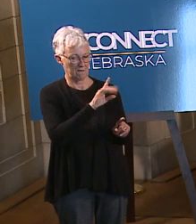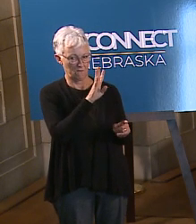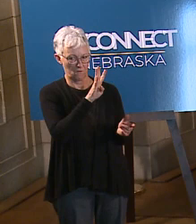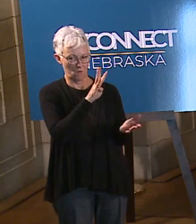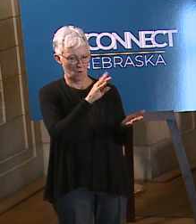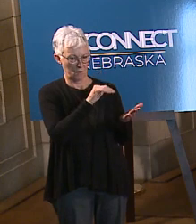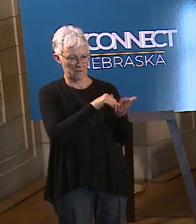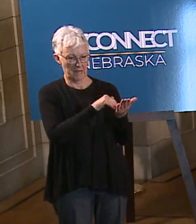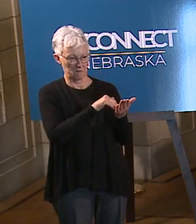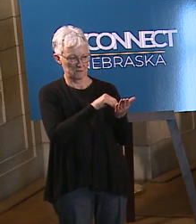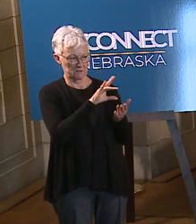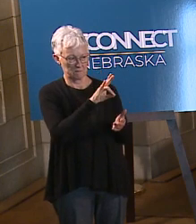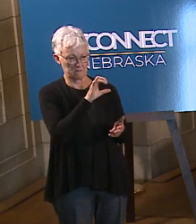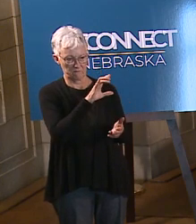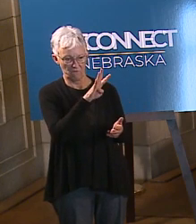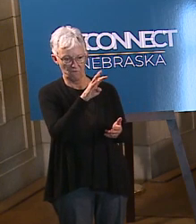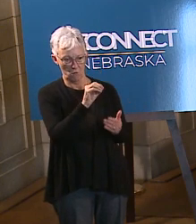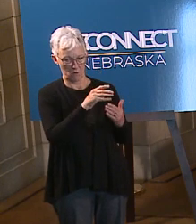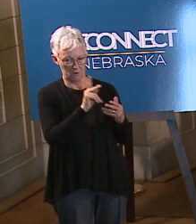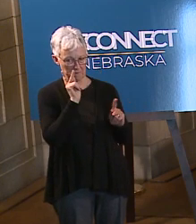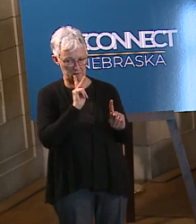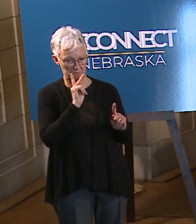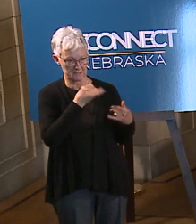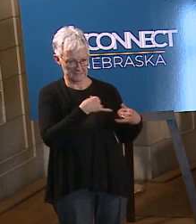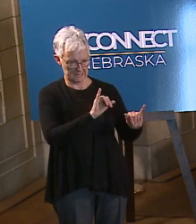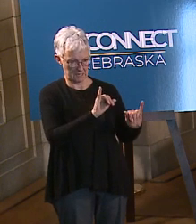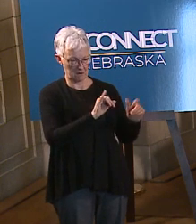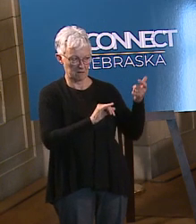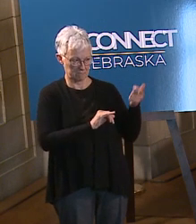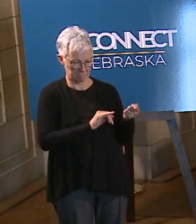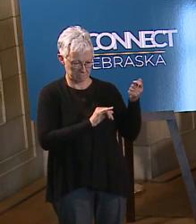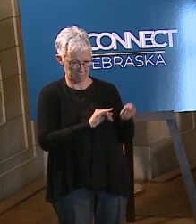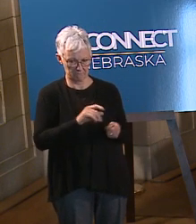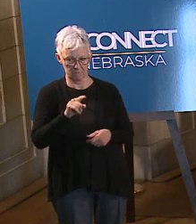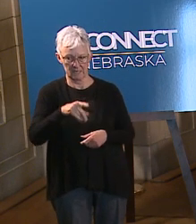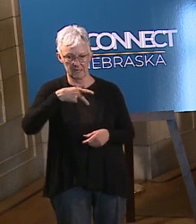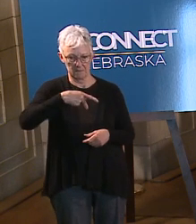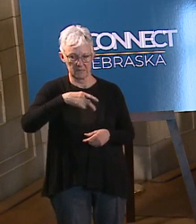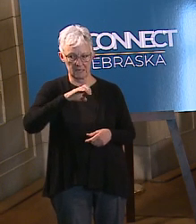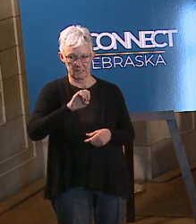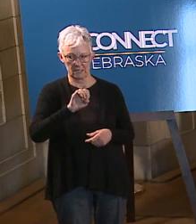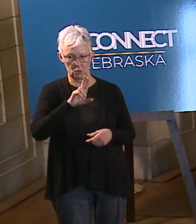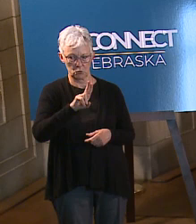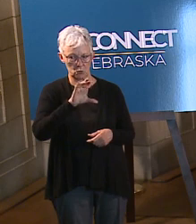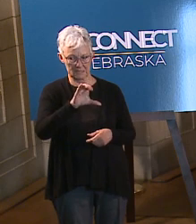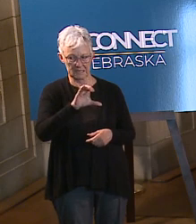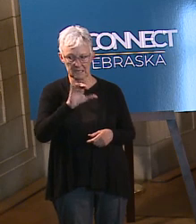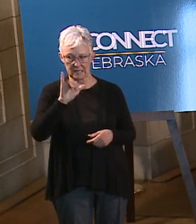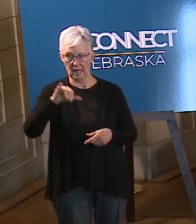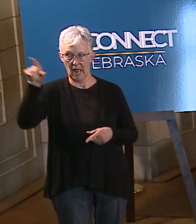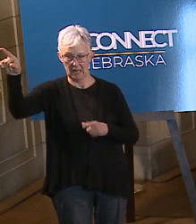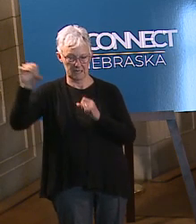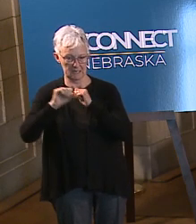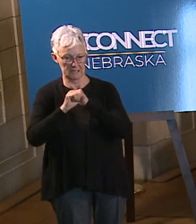THE ONE FOR THE GIG WORKERS AND